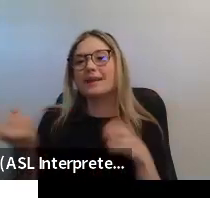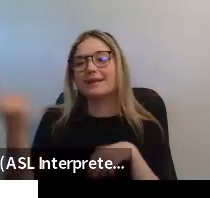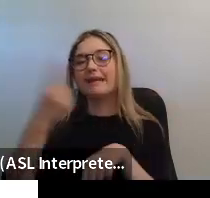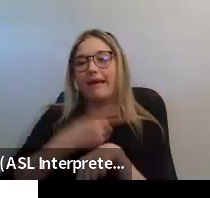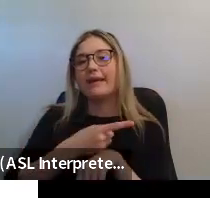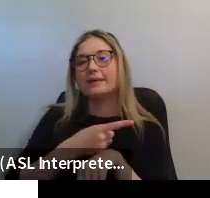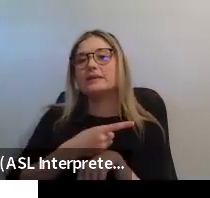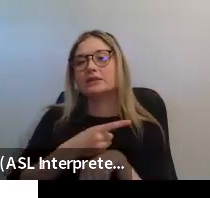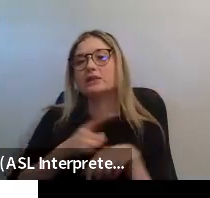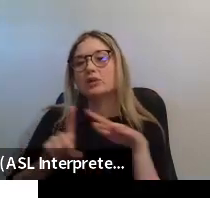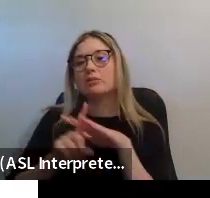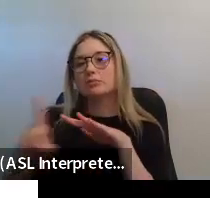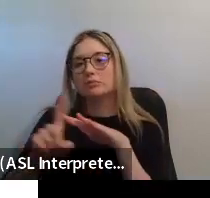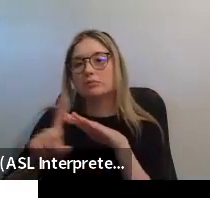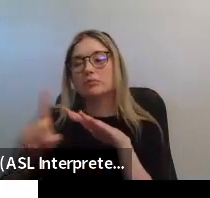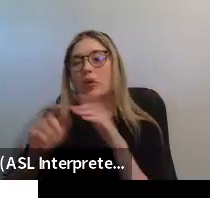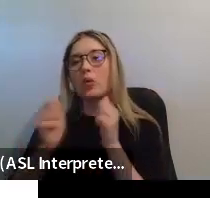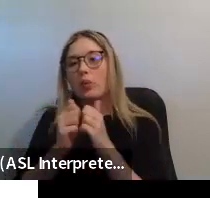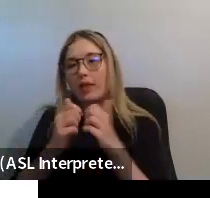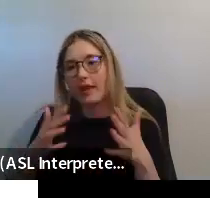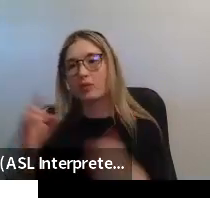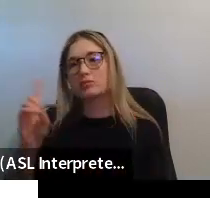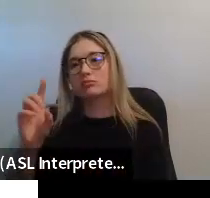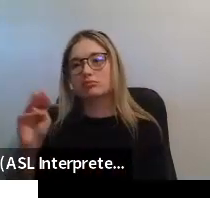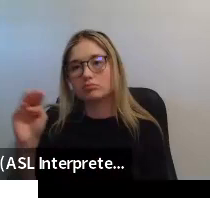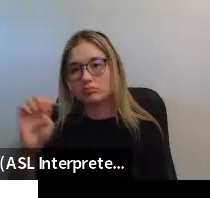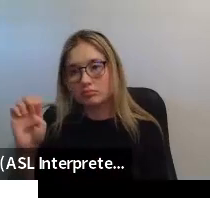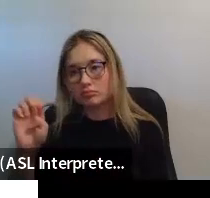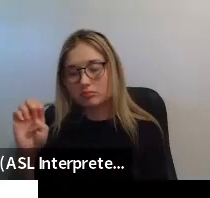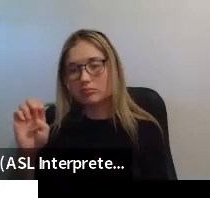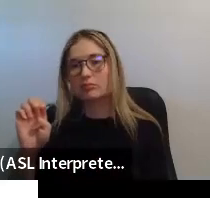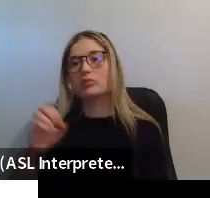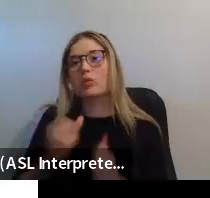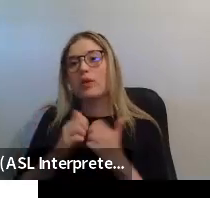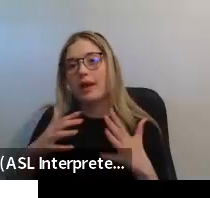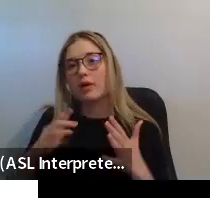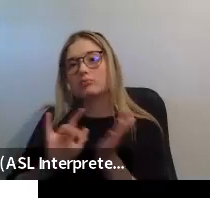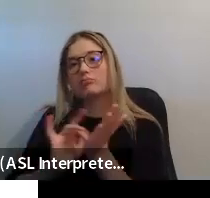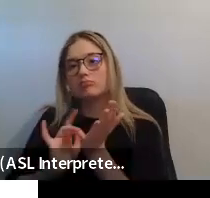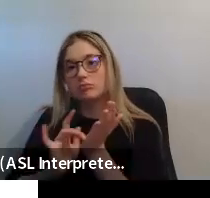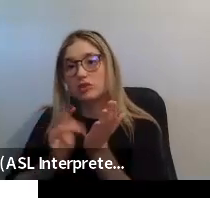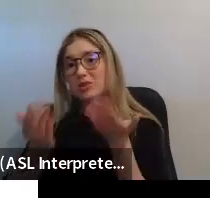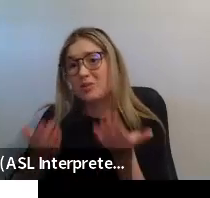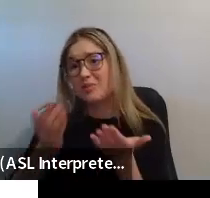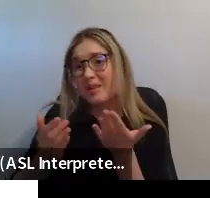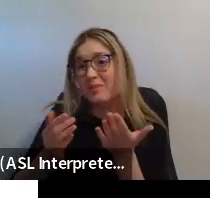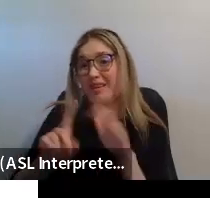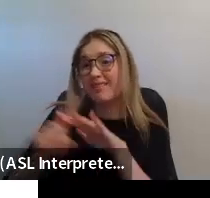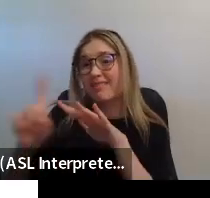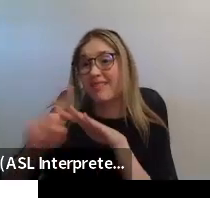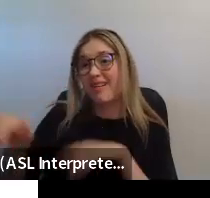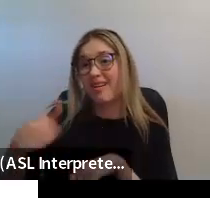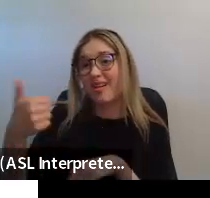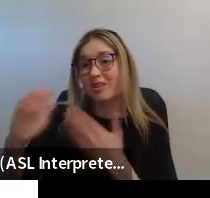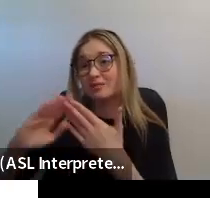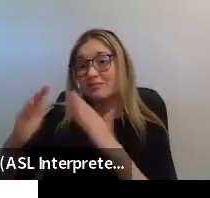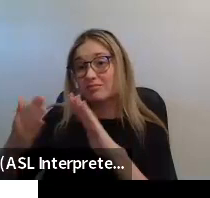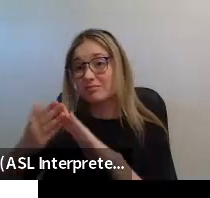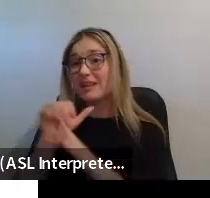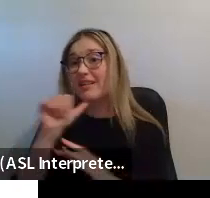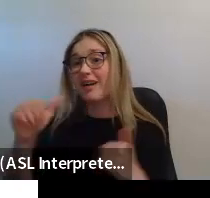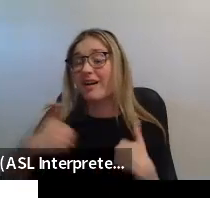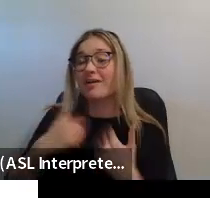Just like my colleagues were saying earlier. You may be displaced, or in another city, and you don't have your medication, and you've been with it for a while.